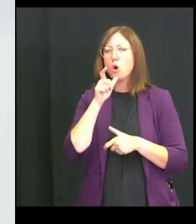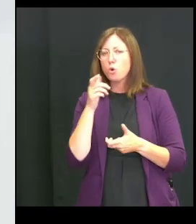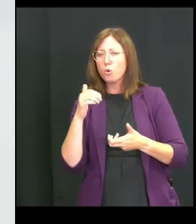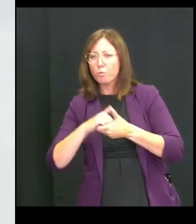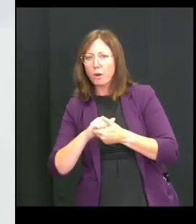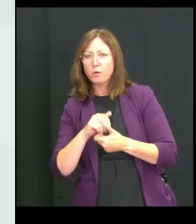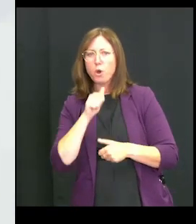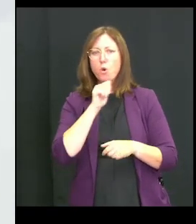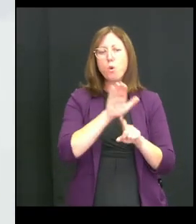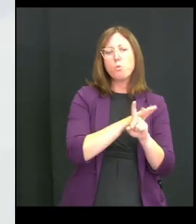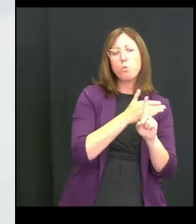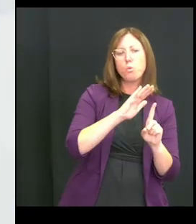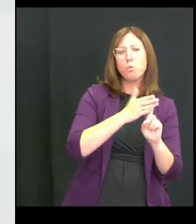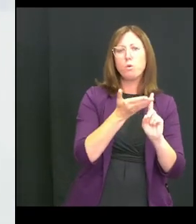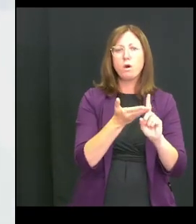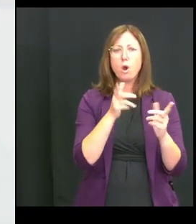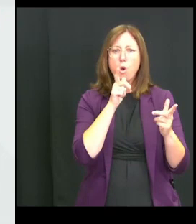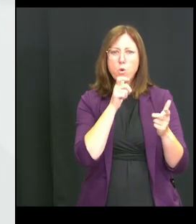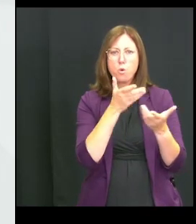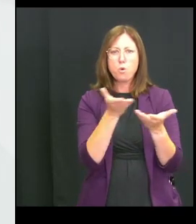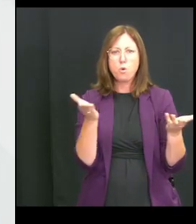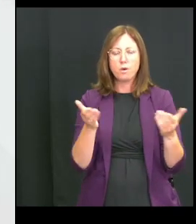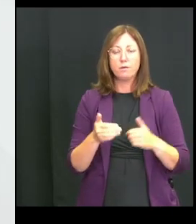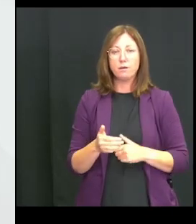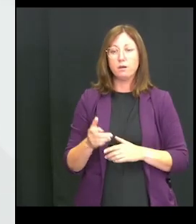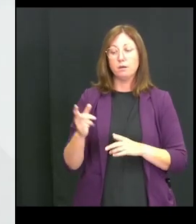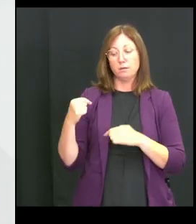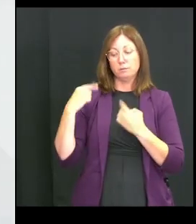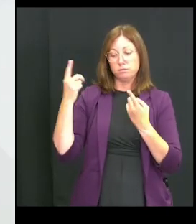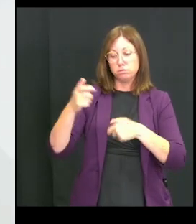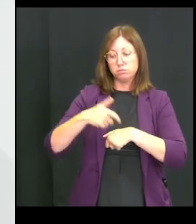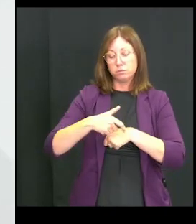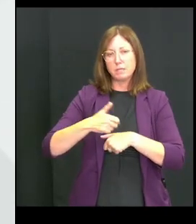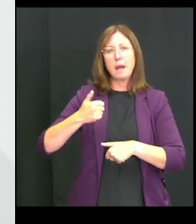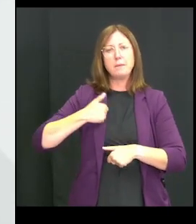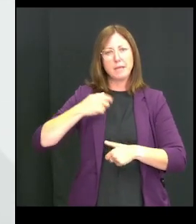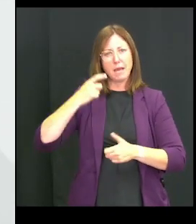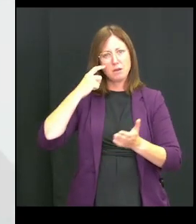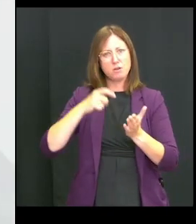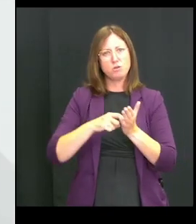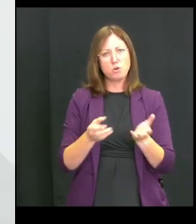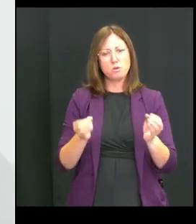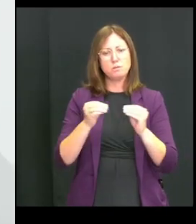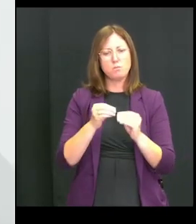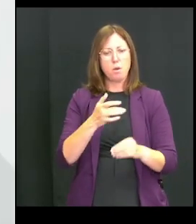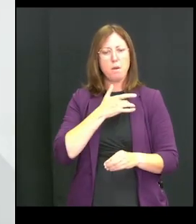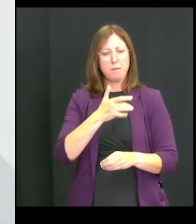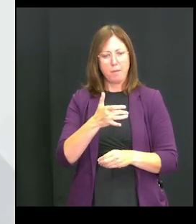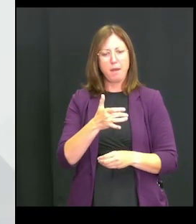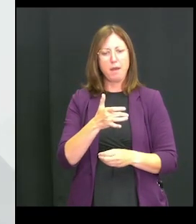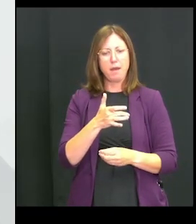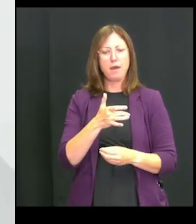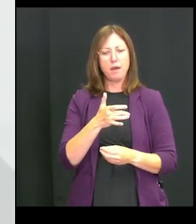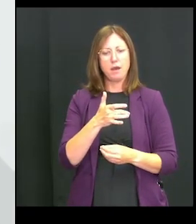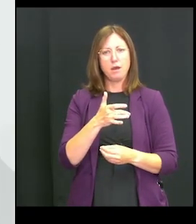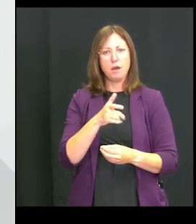And in Canada over time, there's increasingly been this tendency towards the minimum winning coalition.